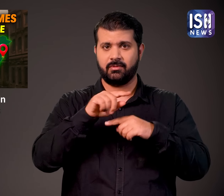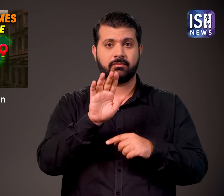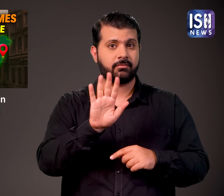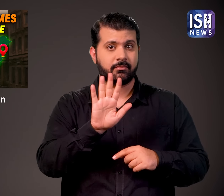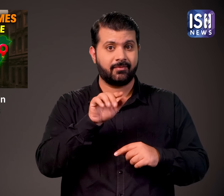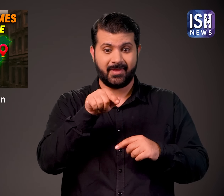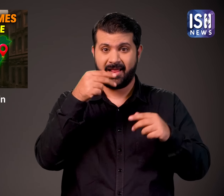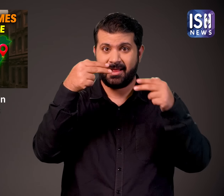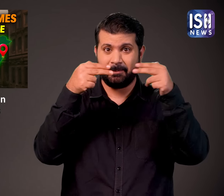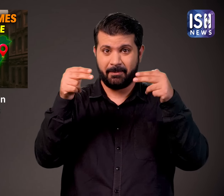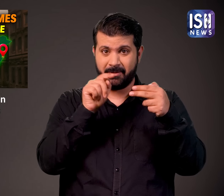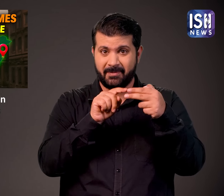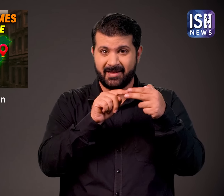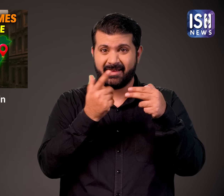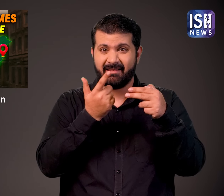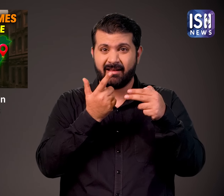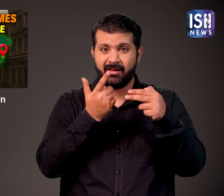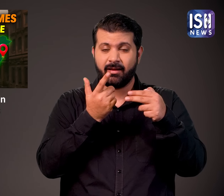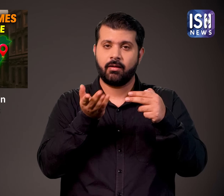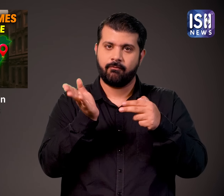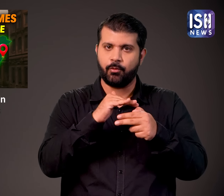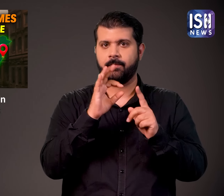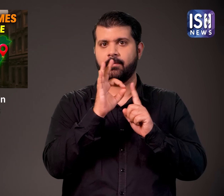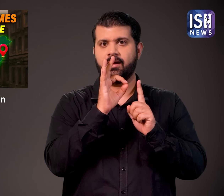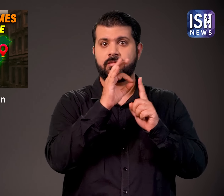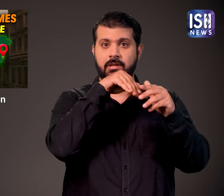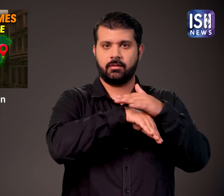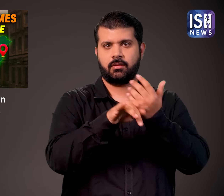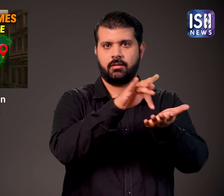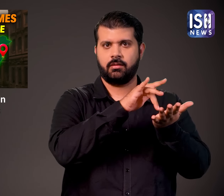No, these are places in Pakistan.